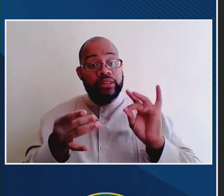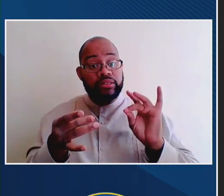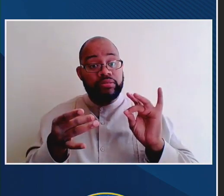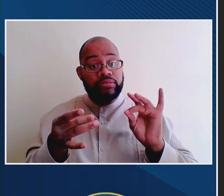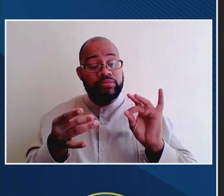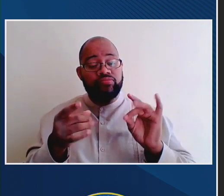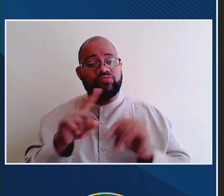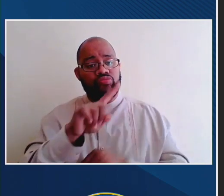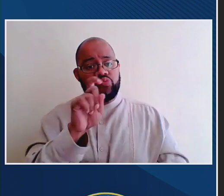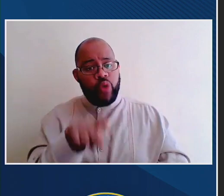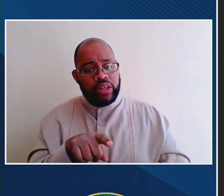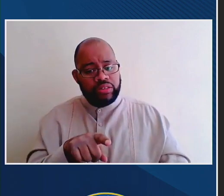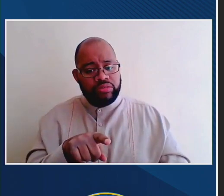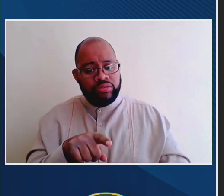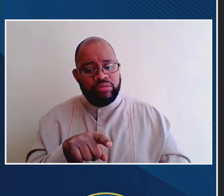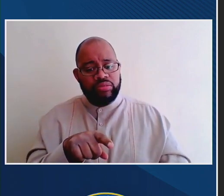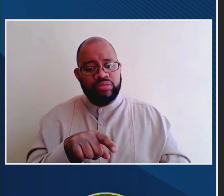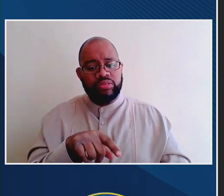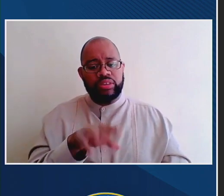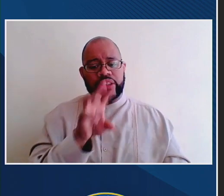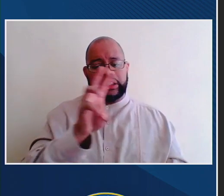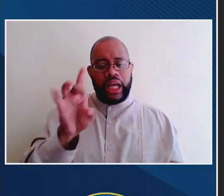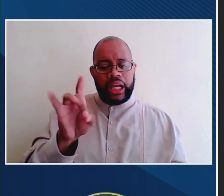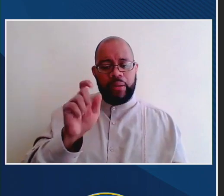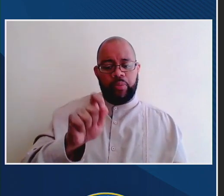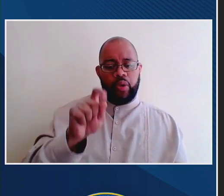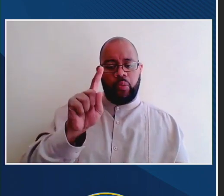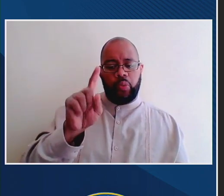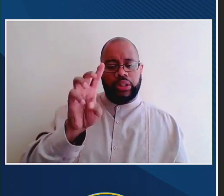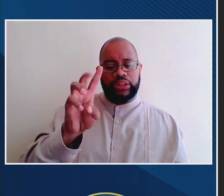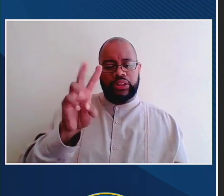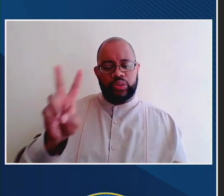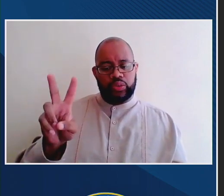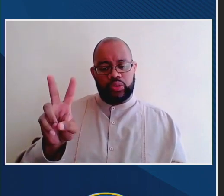on 668.162(d)(3) on the heightened cash